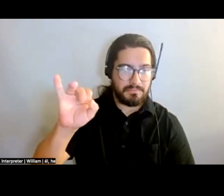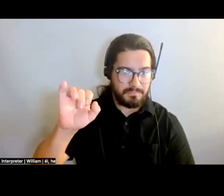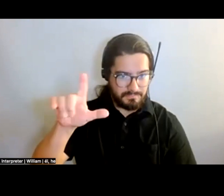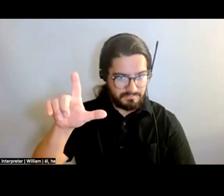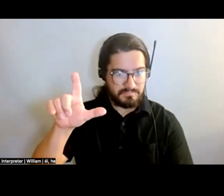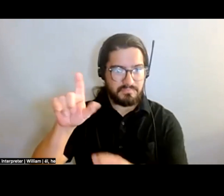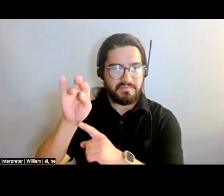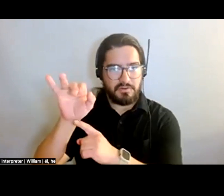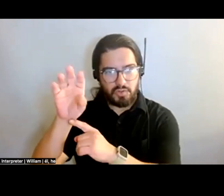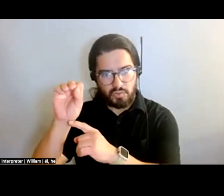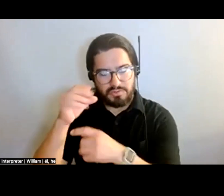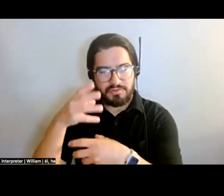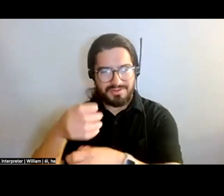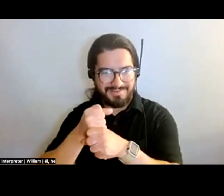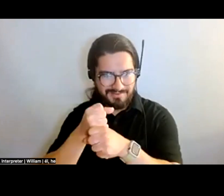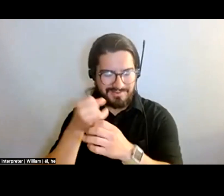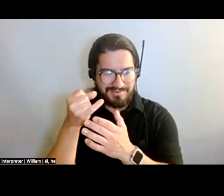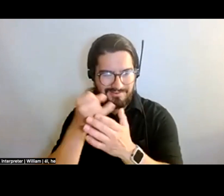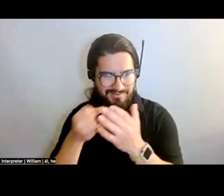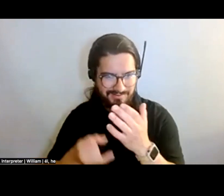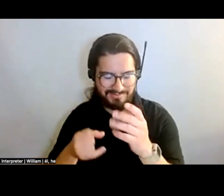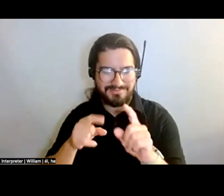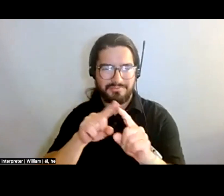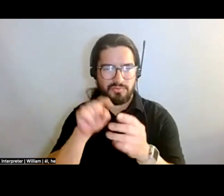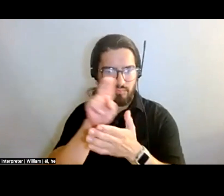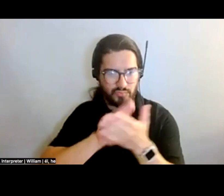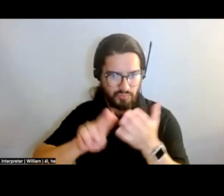Universidad Centroccidental Lisandro Alvarado.